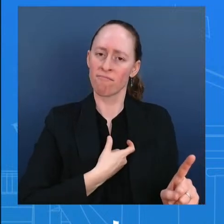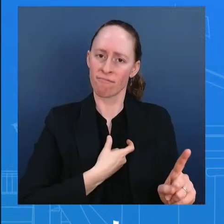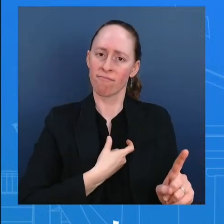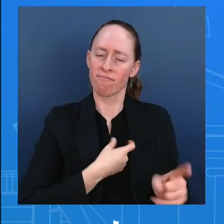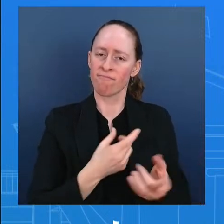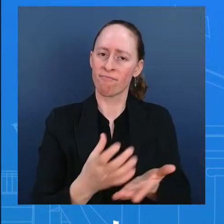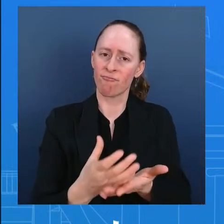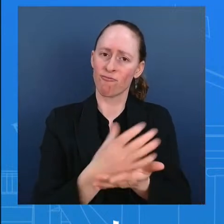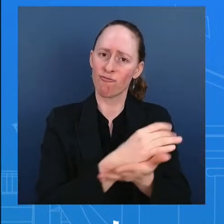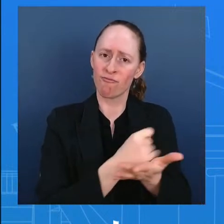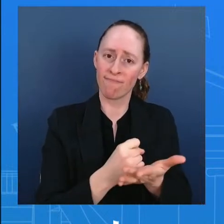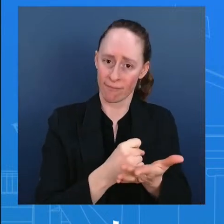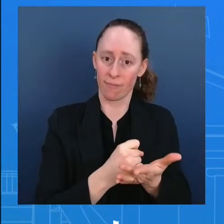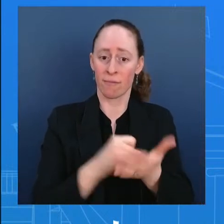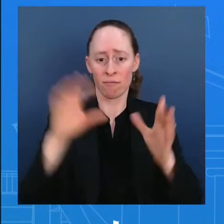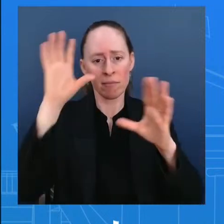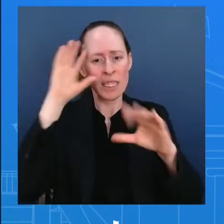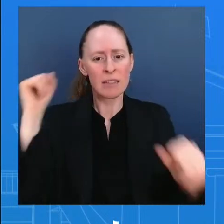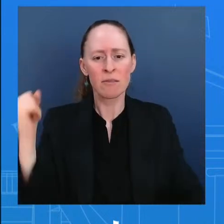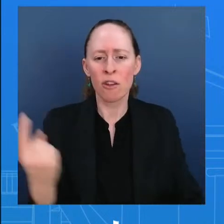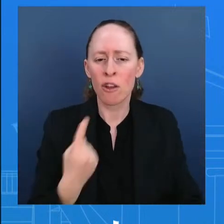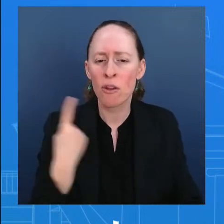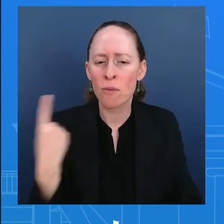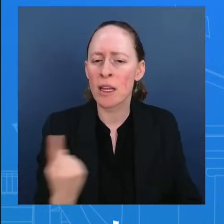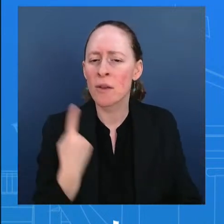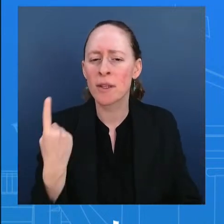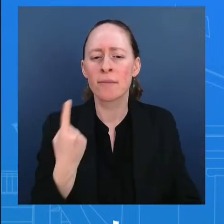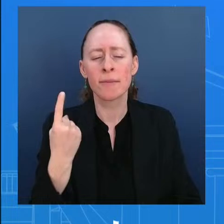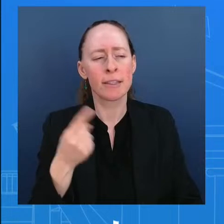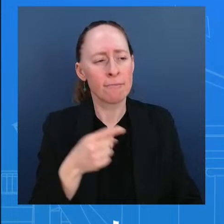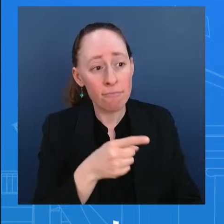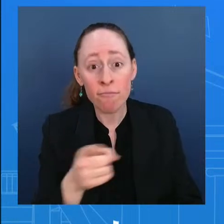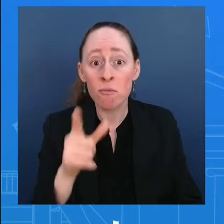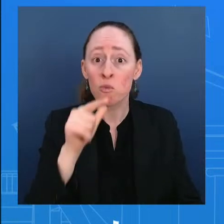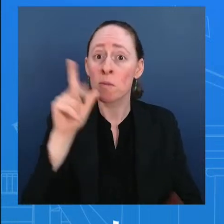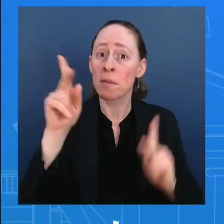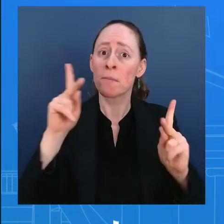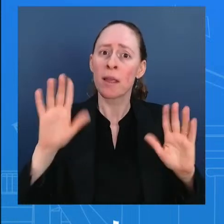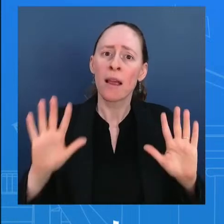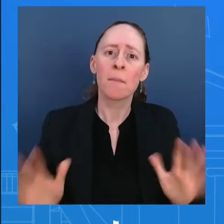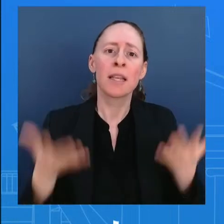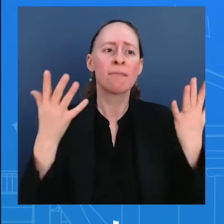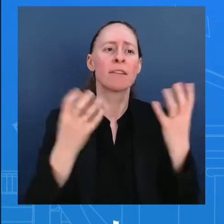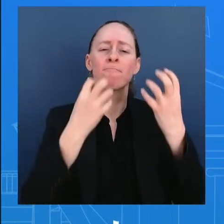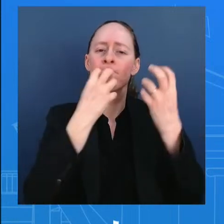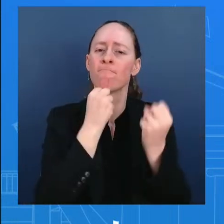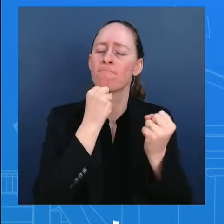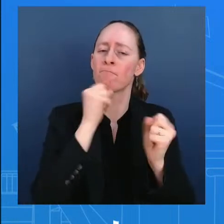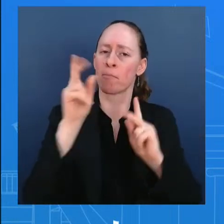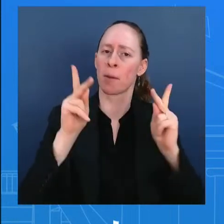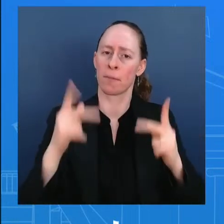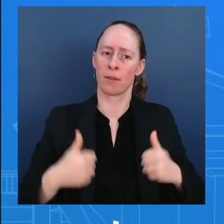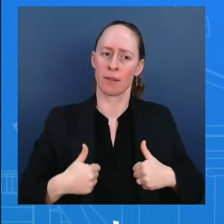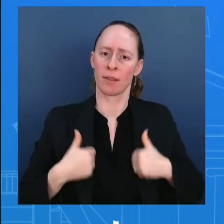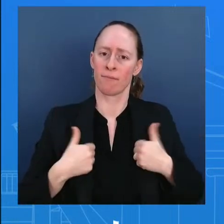that have put their country first is what we have seen. And he’s done that throughout the four years, not just this past week.